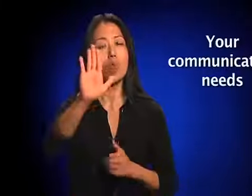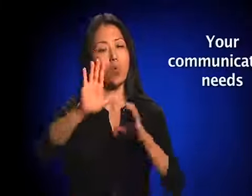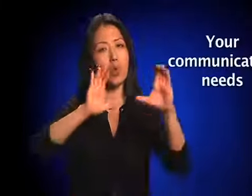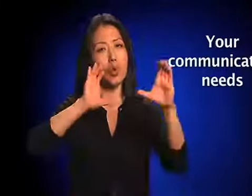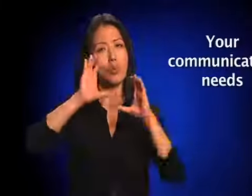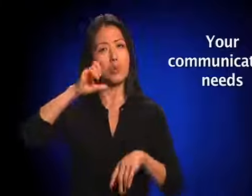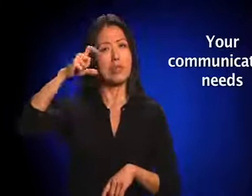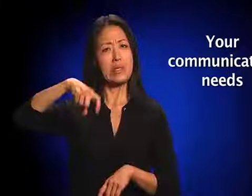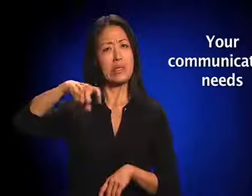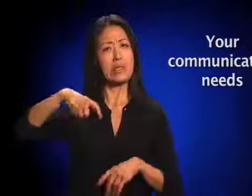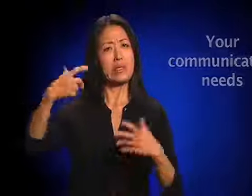Explain your communications needs.